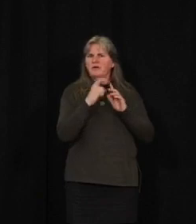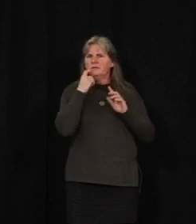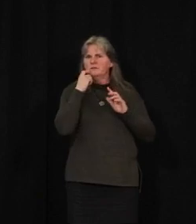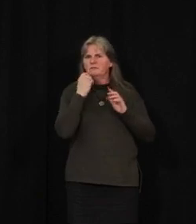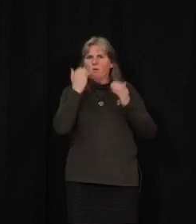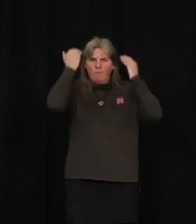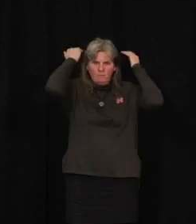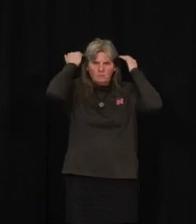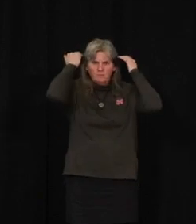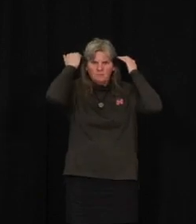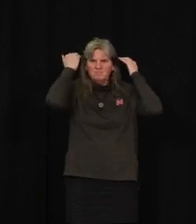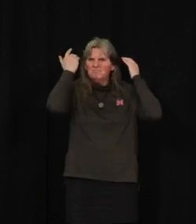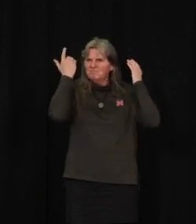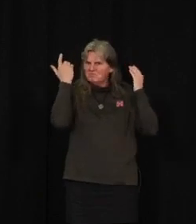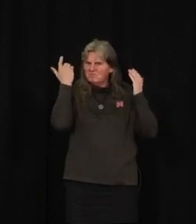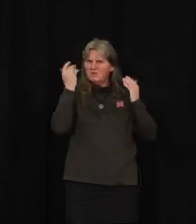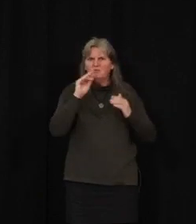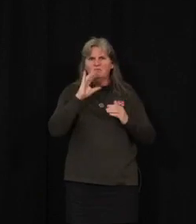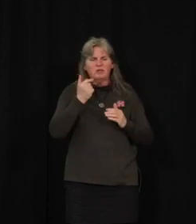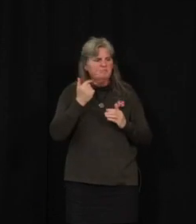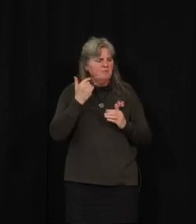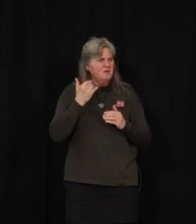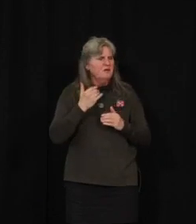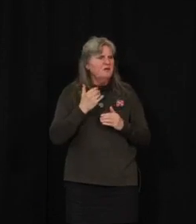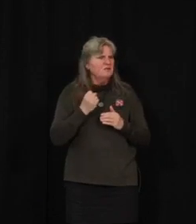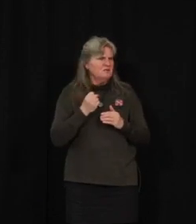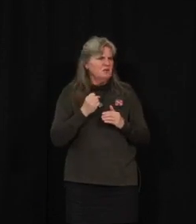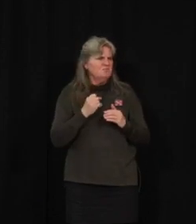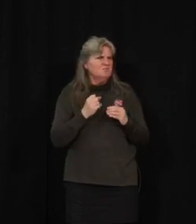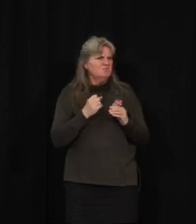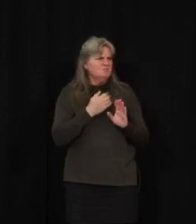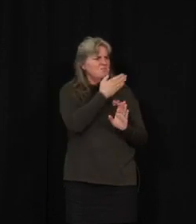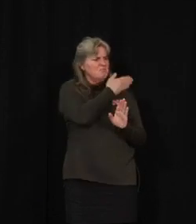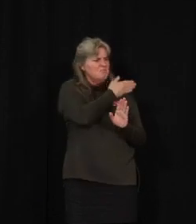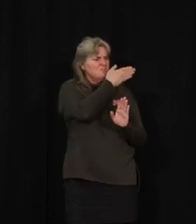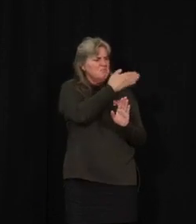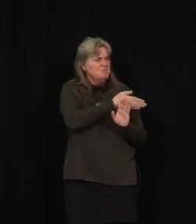of the continuation of the same pattern.